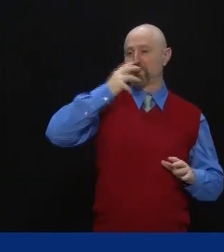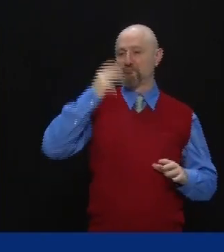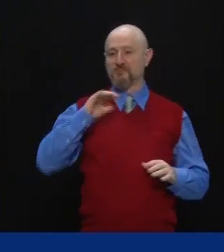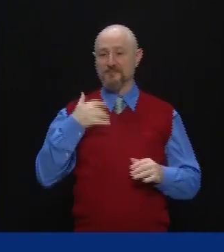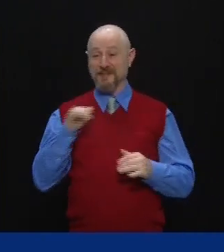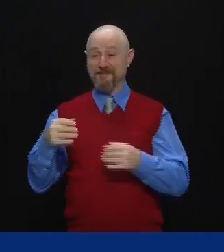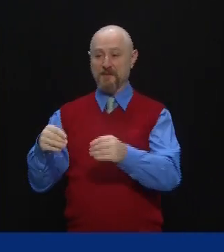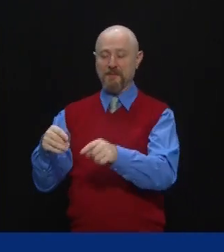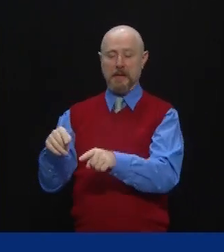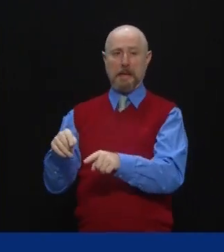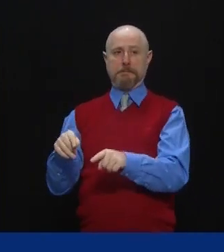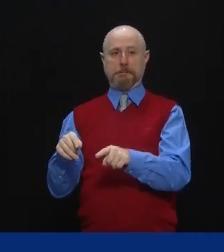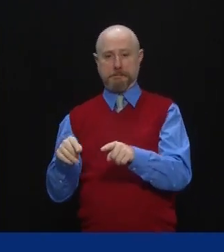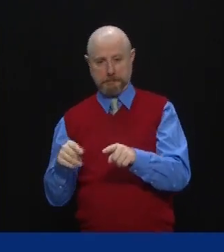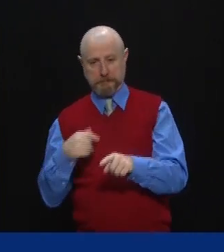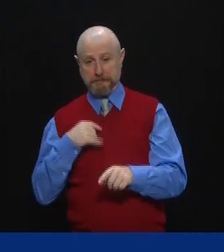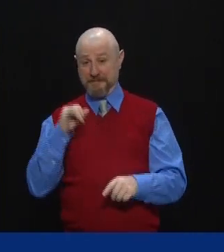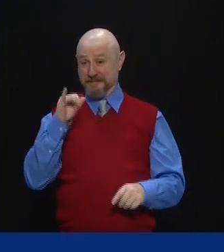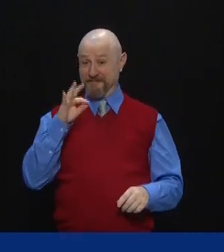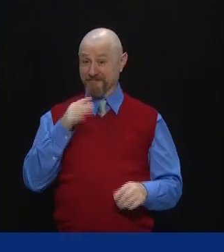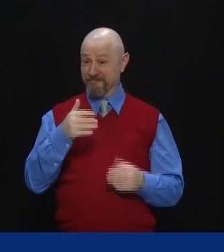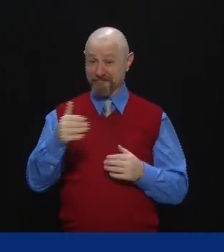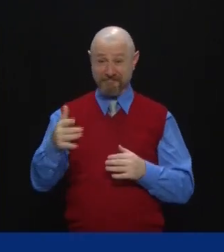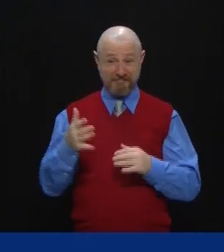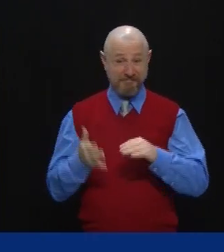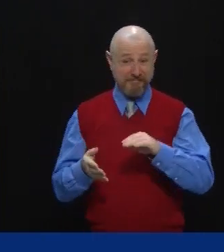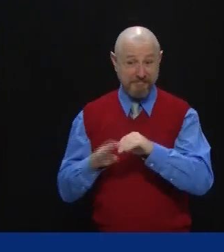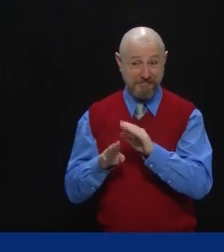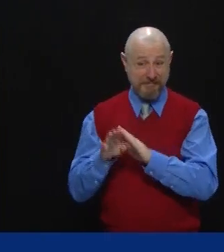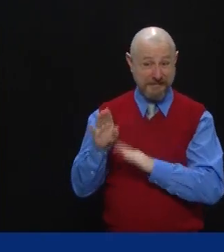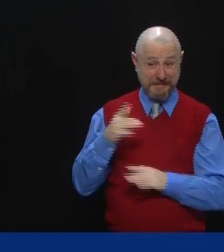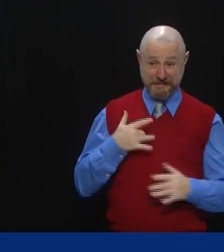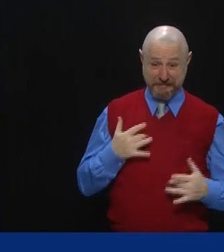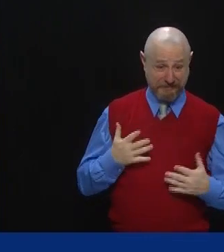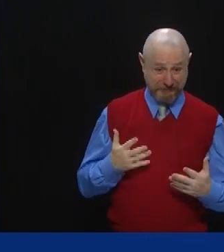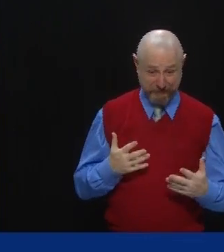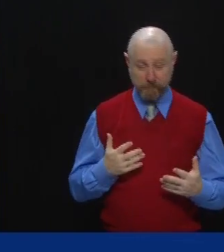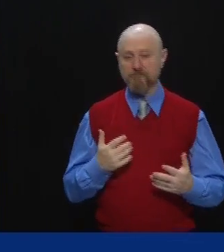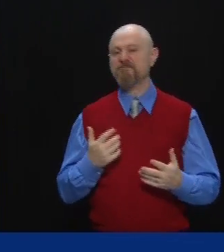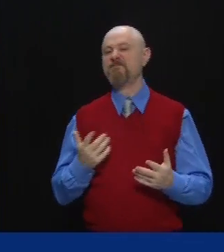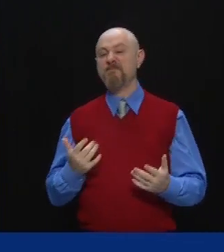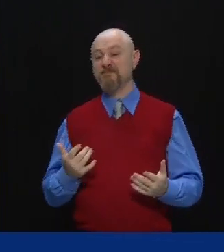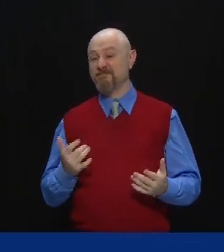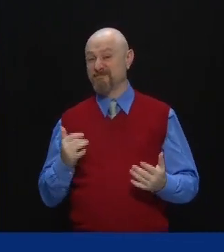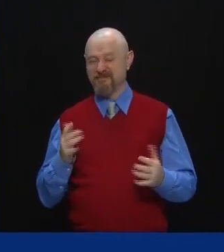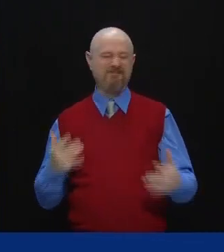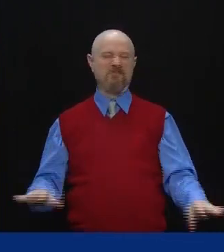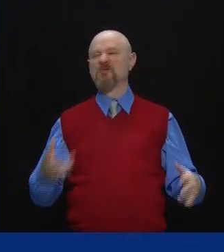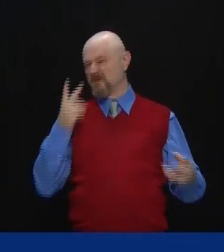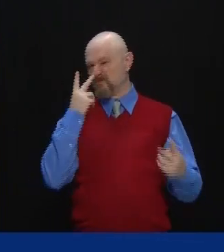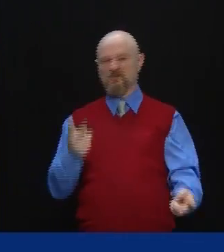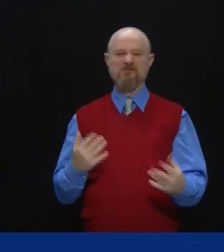NOT WHAT WE'RE SEEING NOW. SO WE KNOW WE HAD BUILT IN FLEXIBILITY.